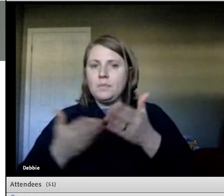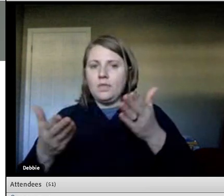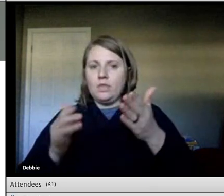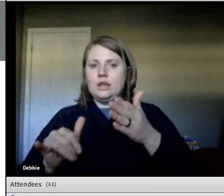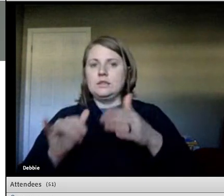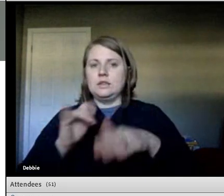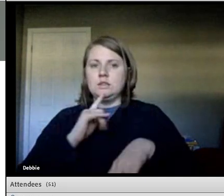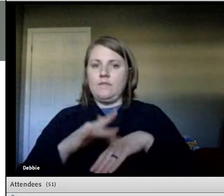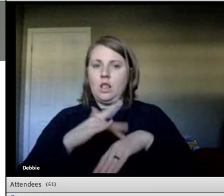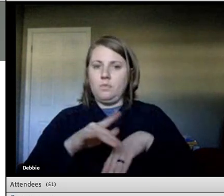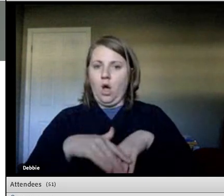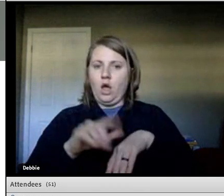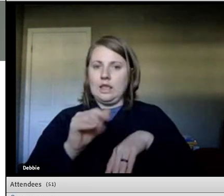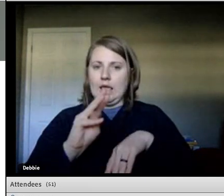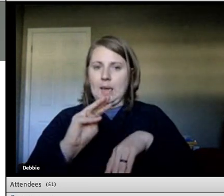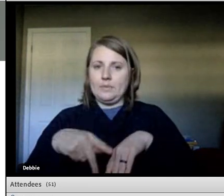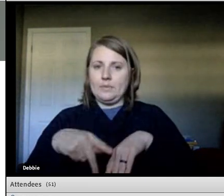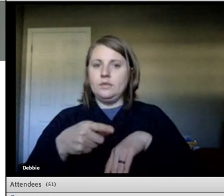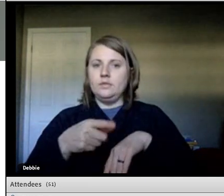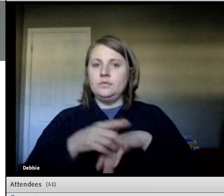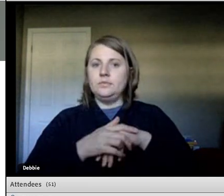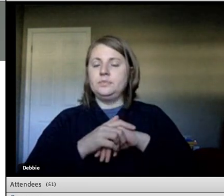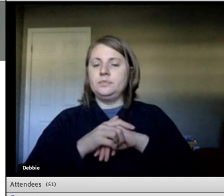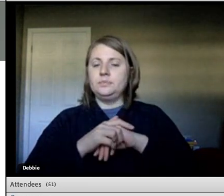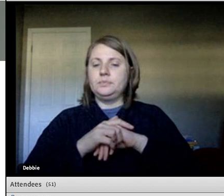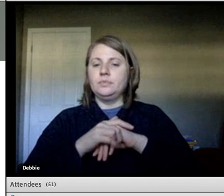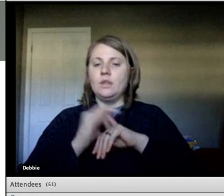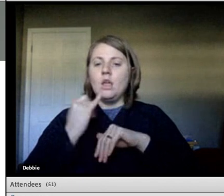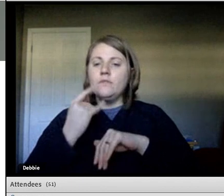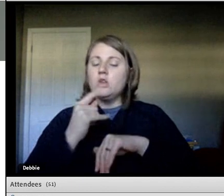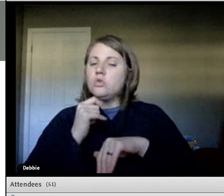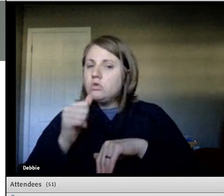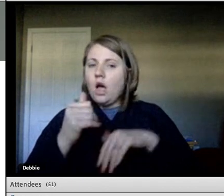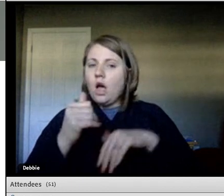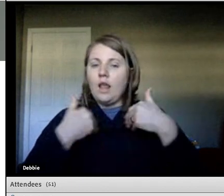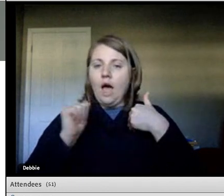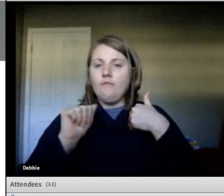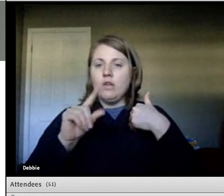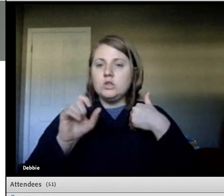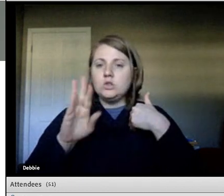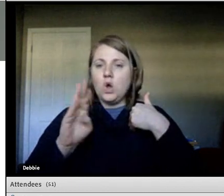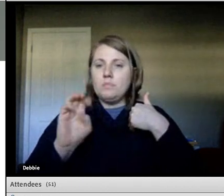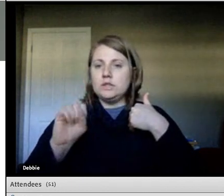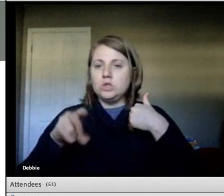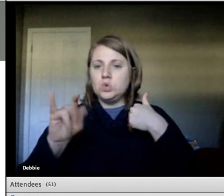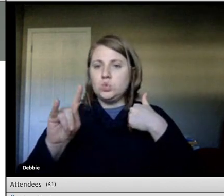If you are not going to have the Adobe Suite available for your users, this is a really great open-source alternative,